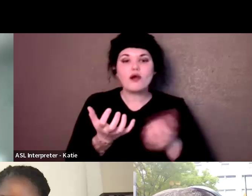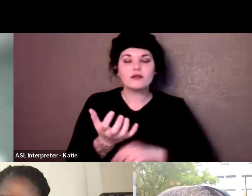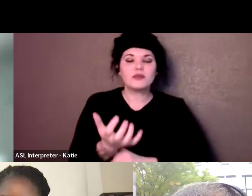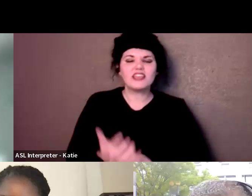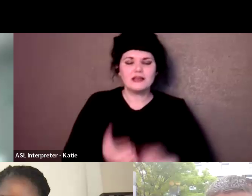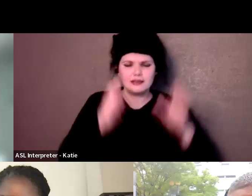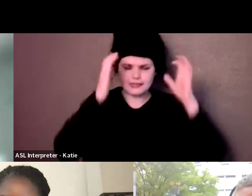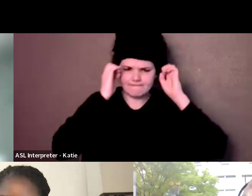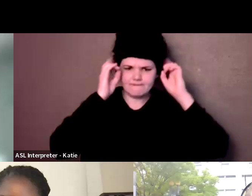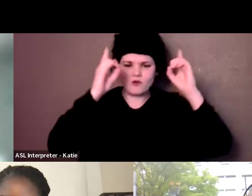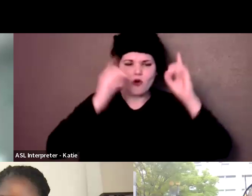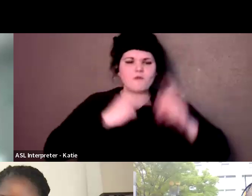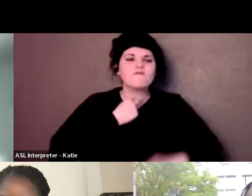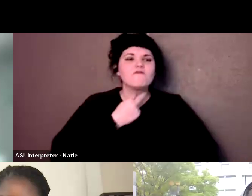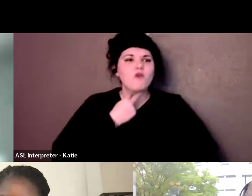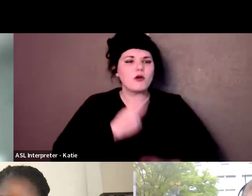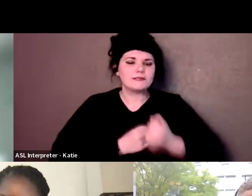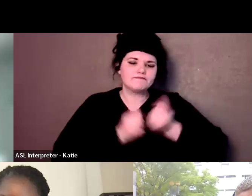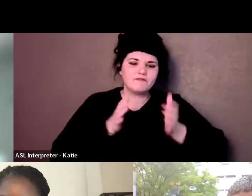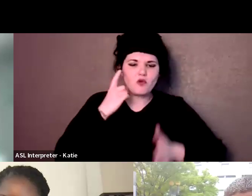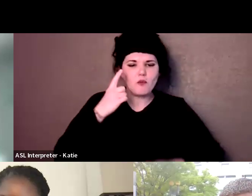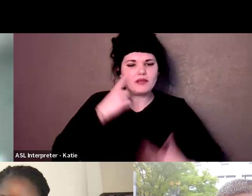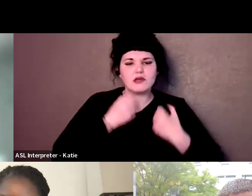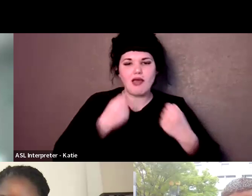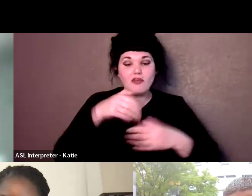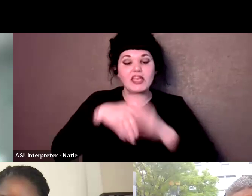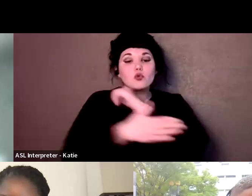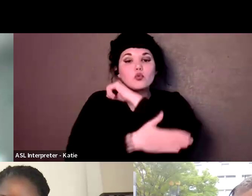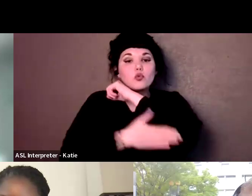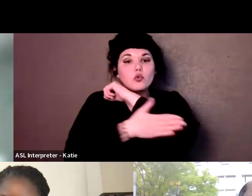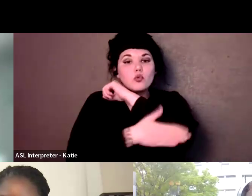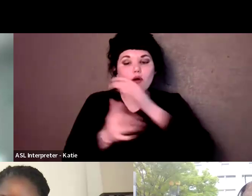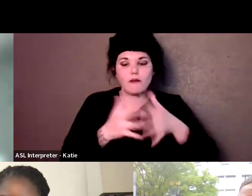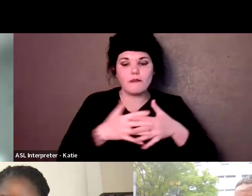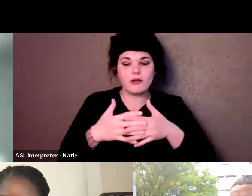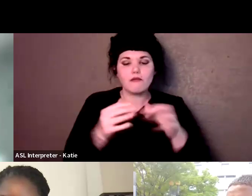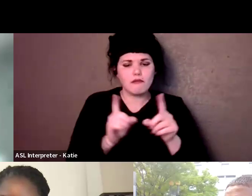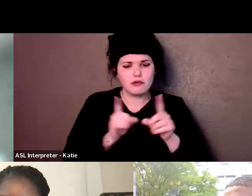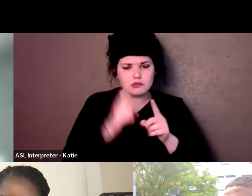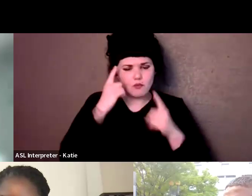health in rural America and provide mental health information and resources to those living in those